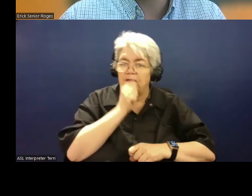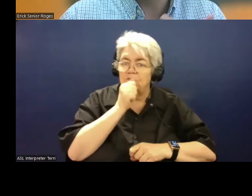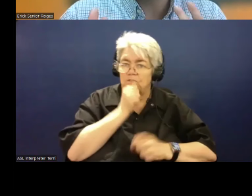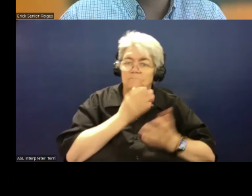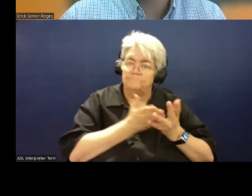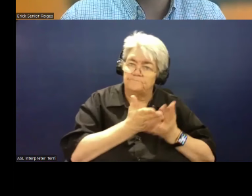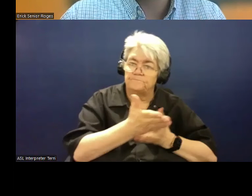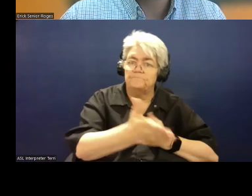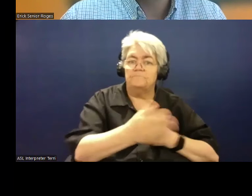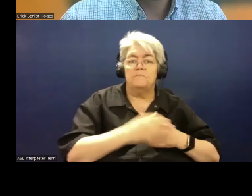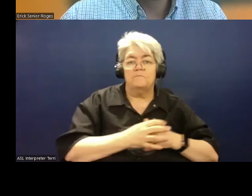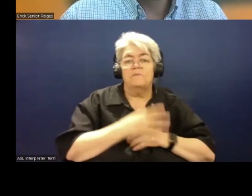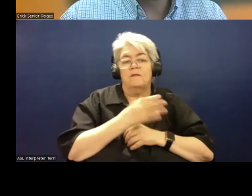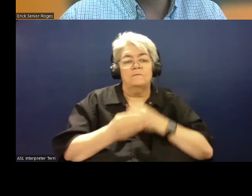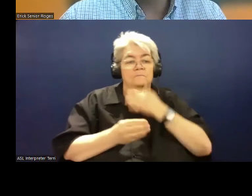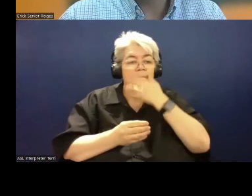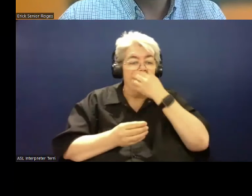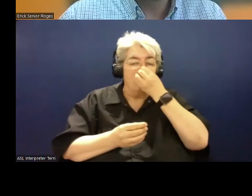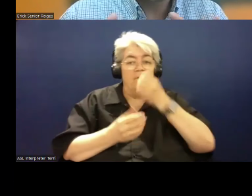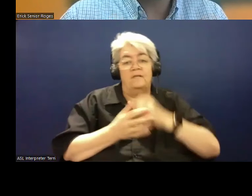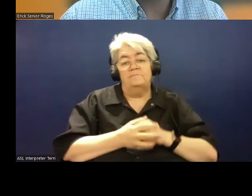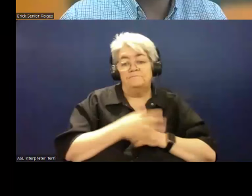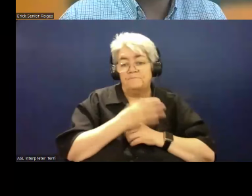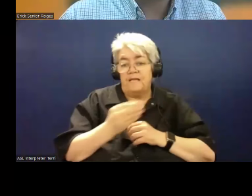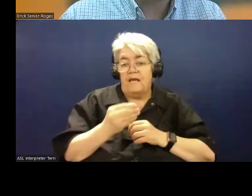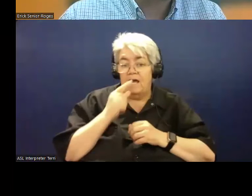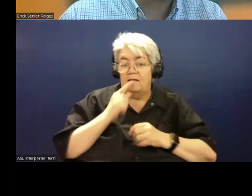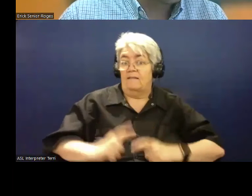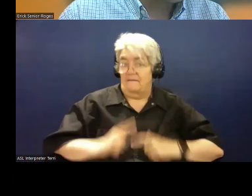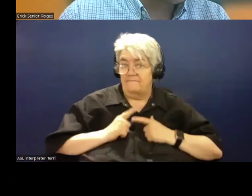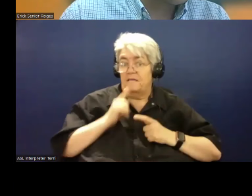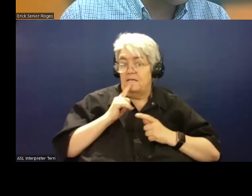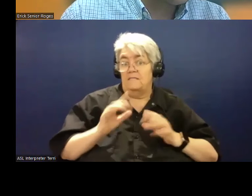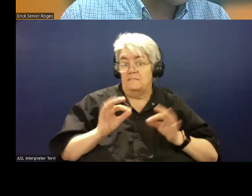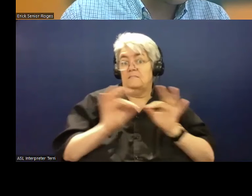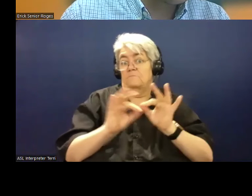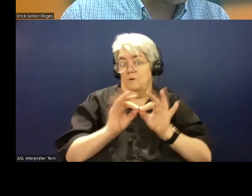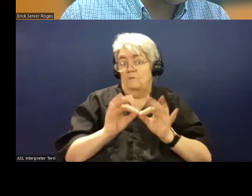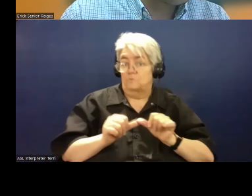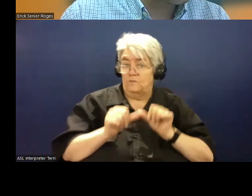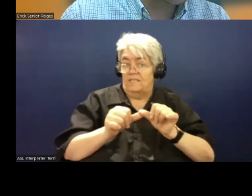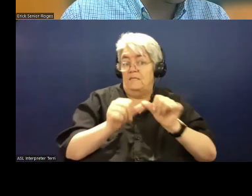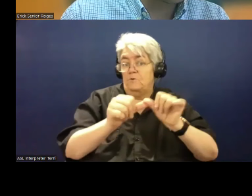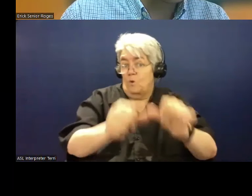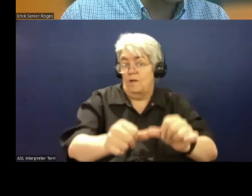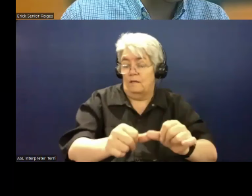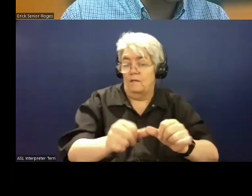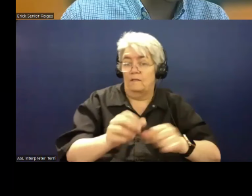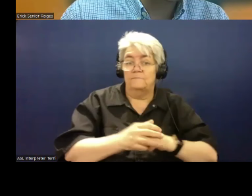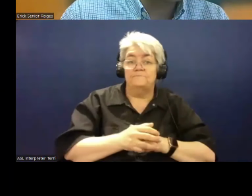AS A PROTECTIVE FACTOR. IT IS IMPORTANT TO KEEP IN MIND THAT FOR HISPANIC AND LATINOS,